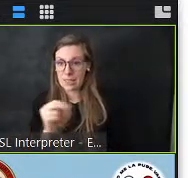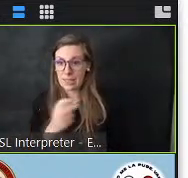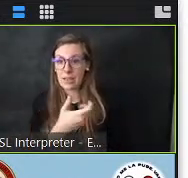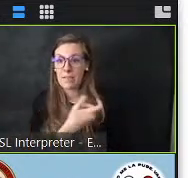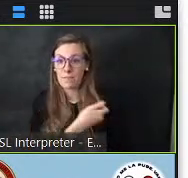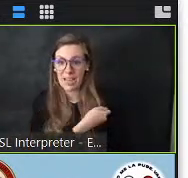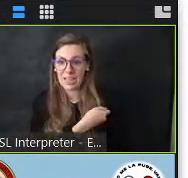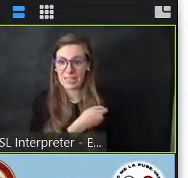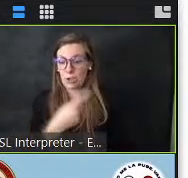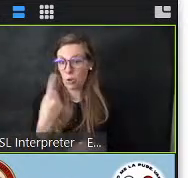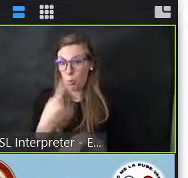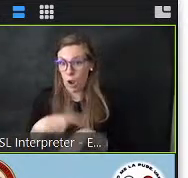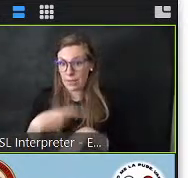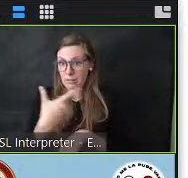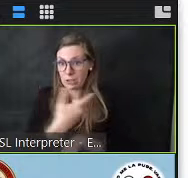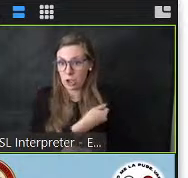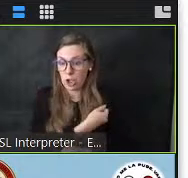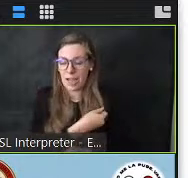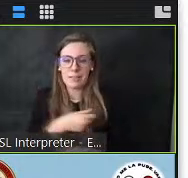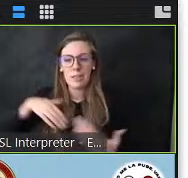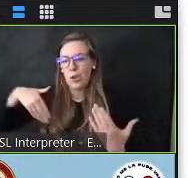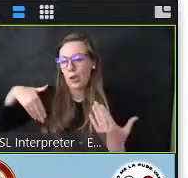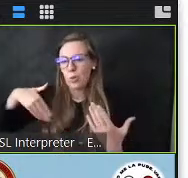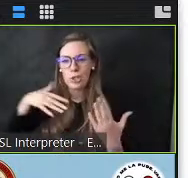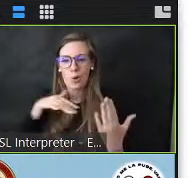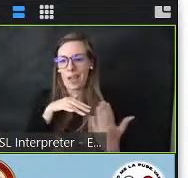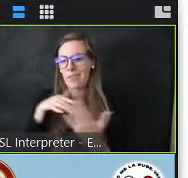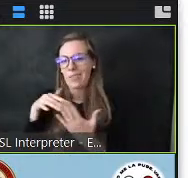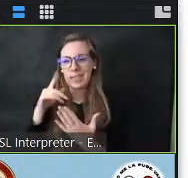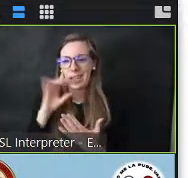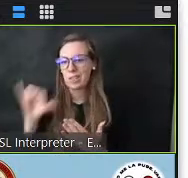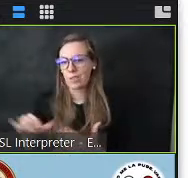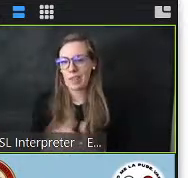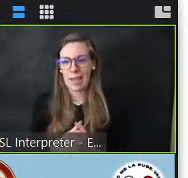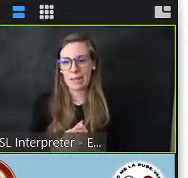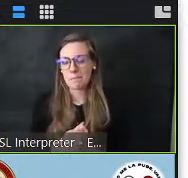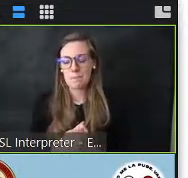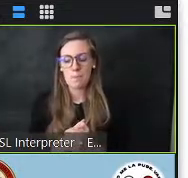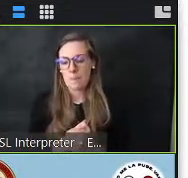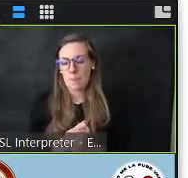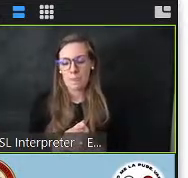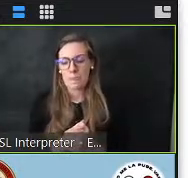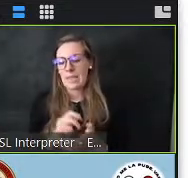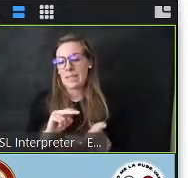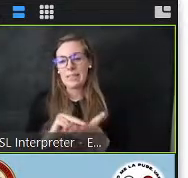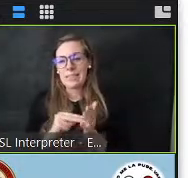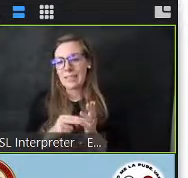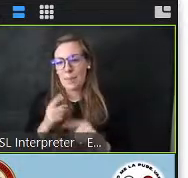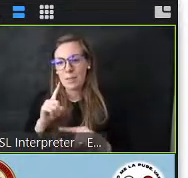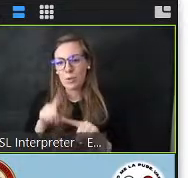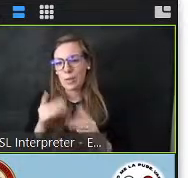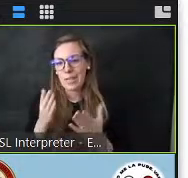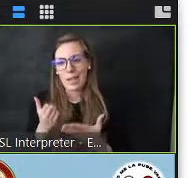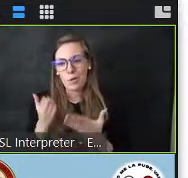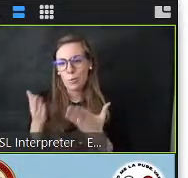We don't have the studies yet to recommend if there's a booster shot that's needed